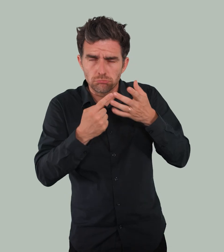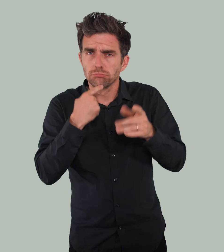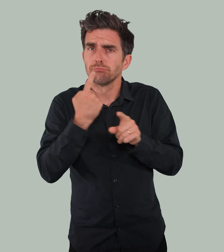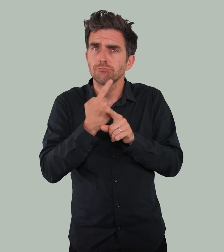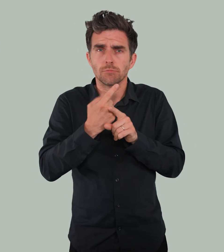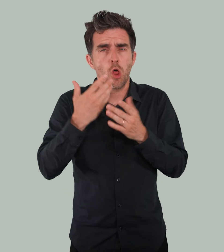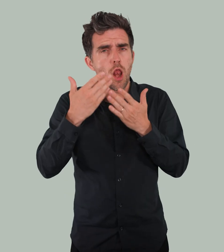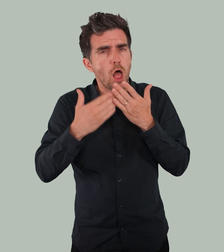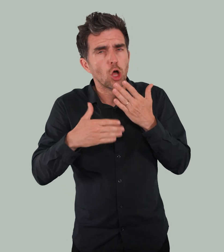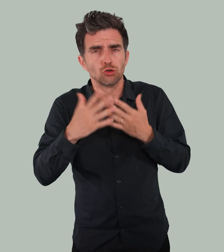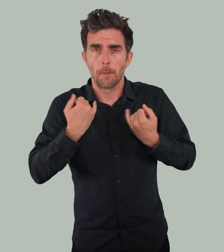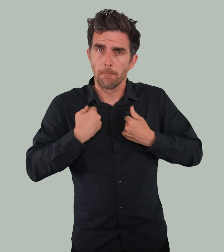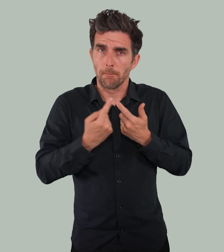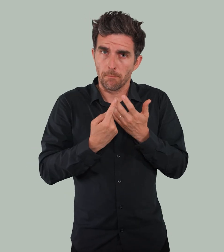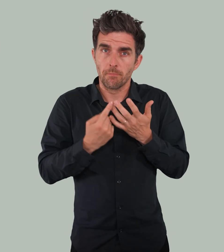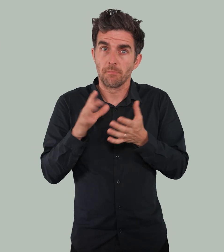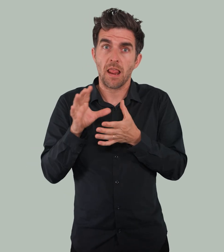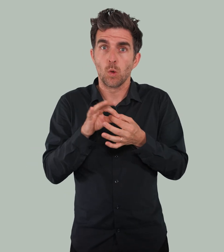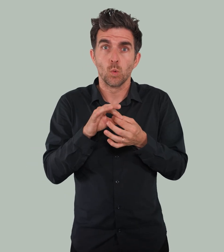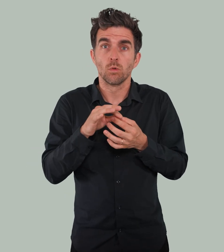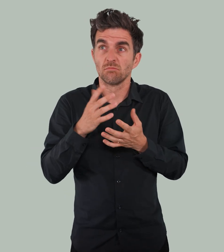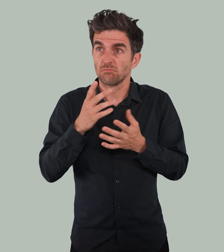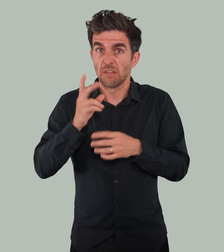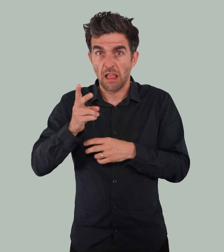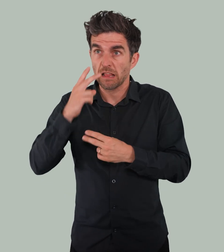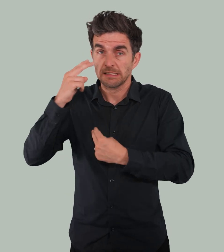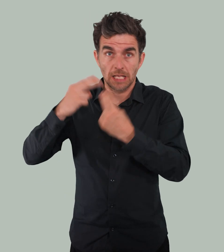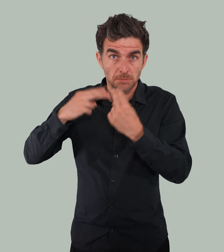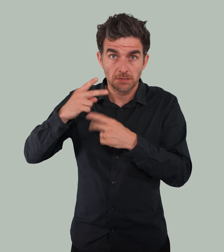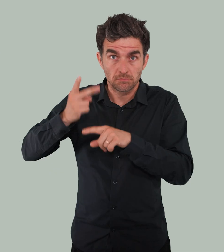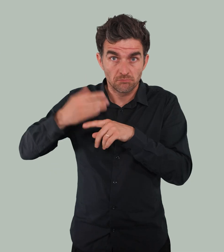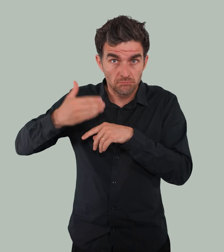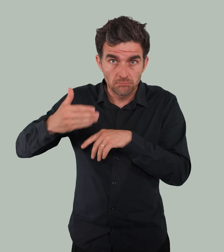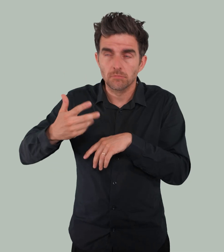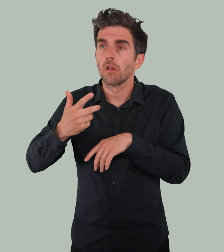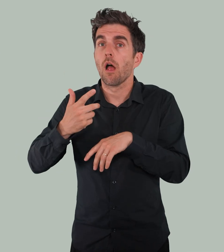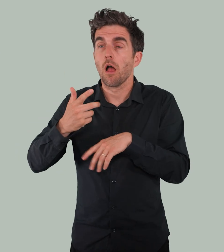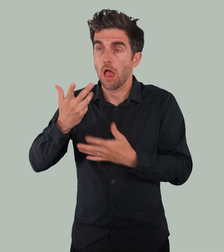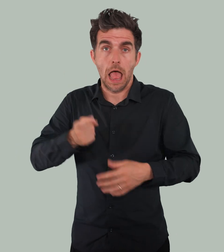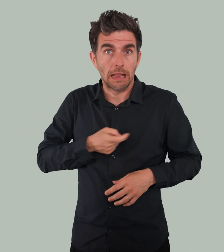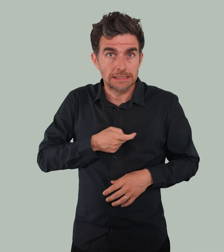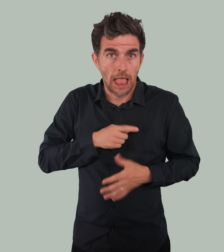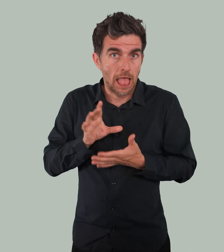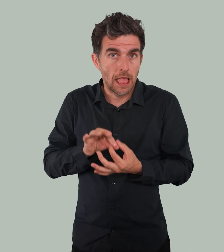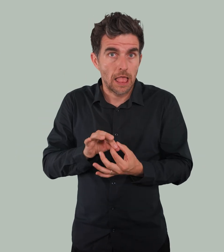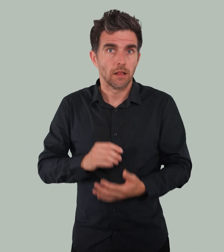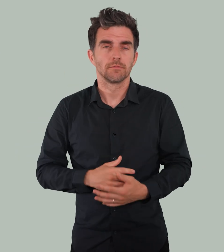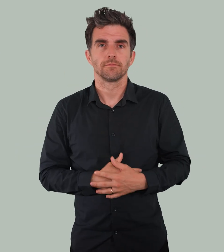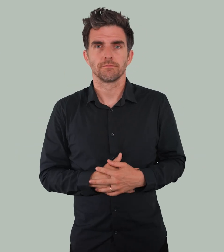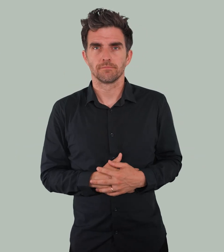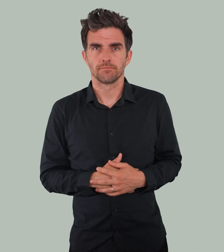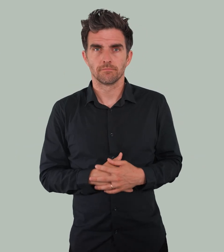Responses that mention long term conditions also refer to repeated reassessment and anxiety.